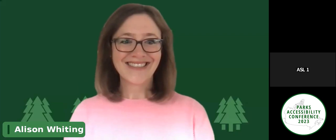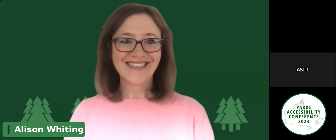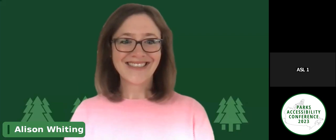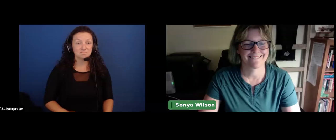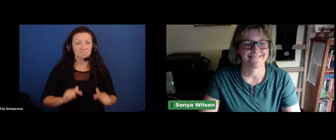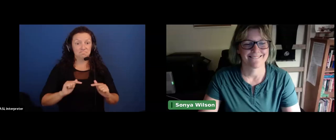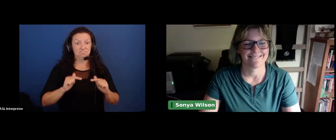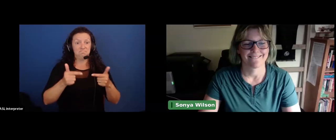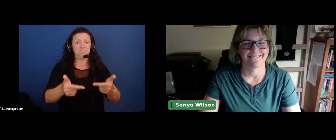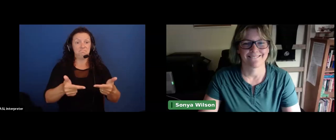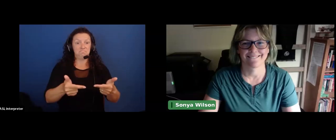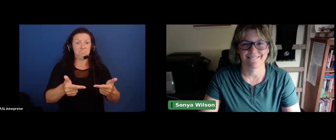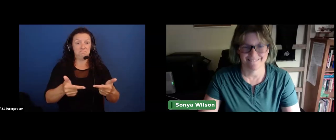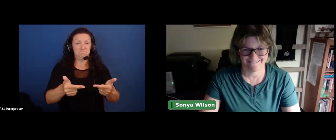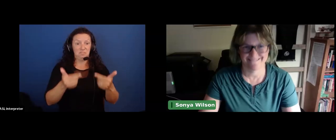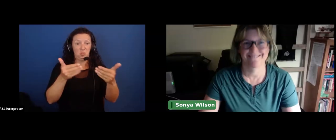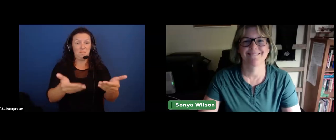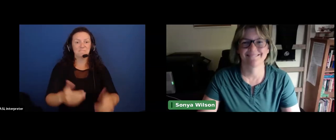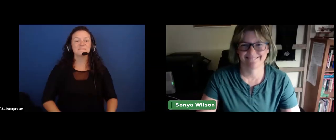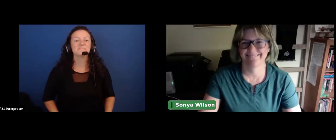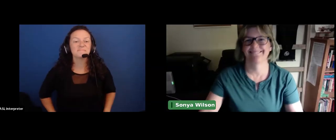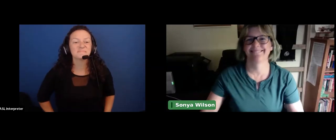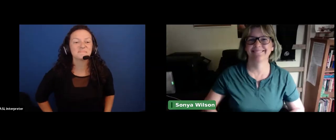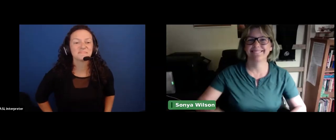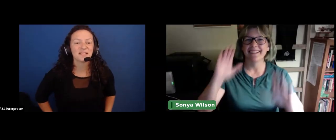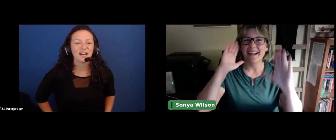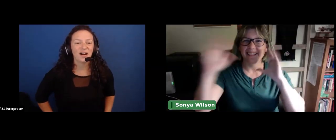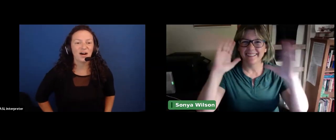Sonia.